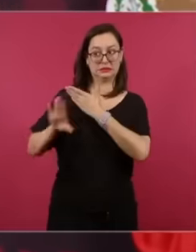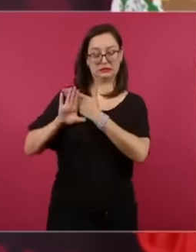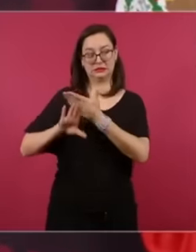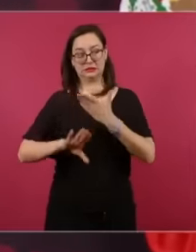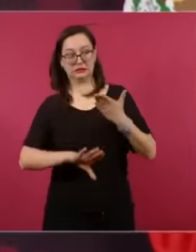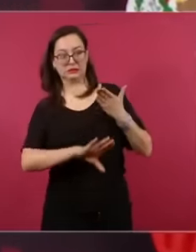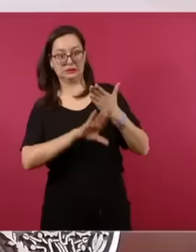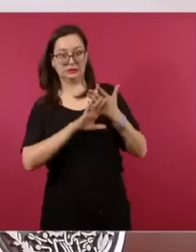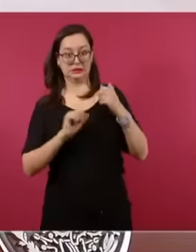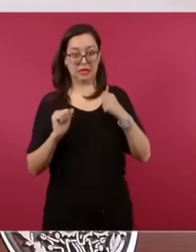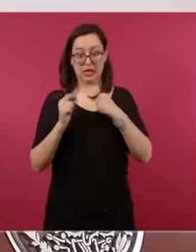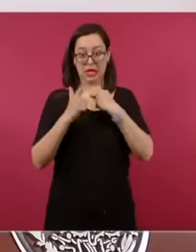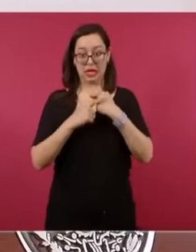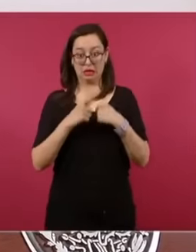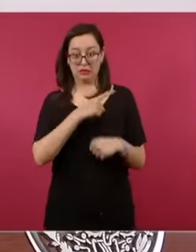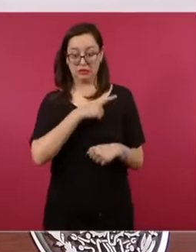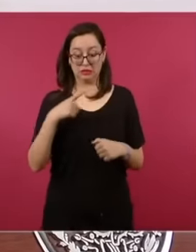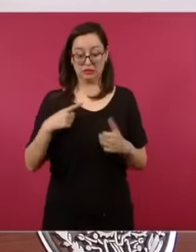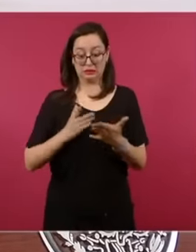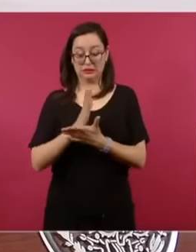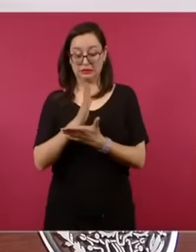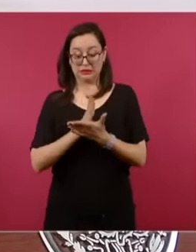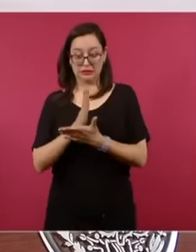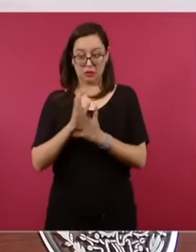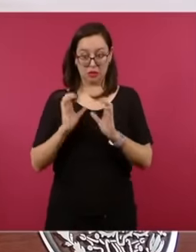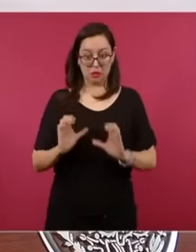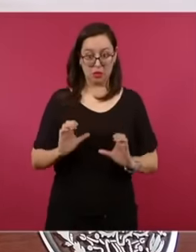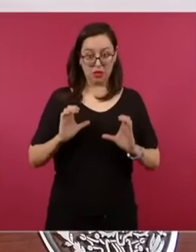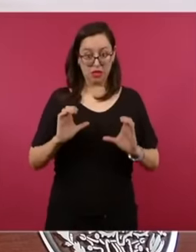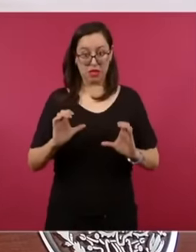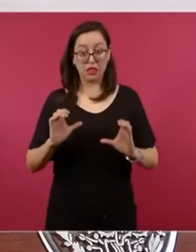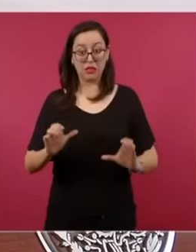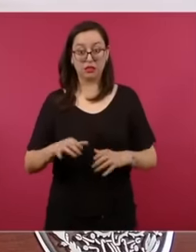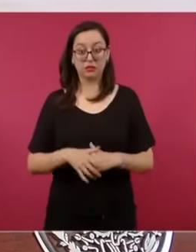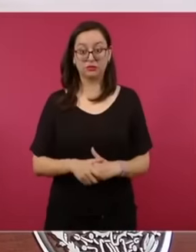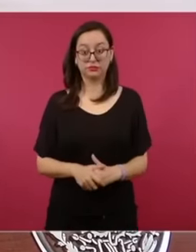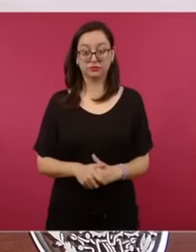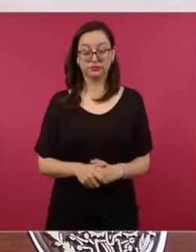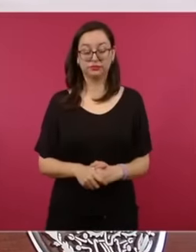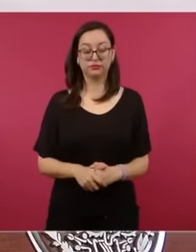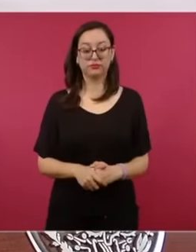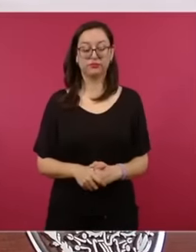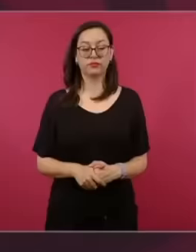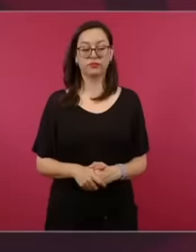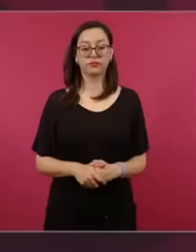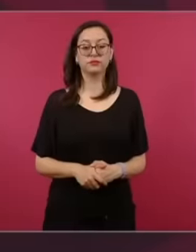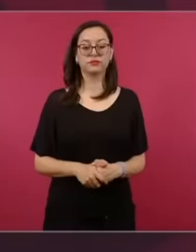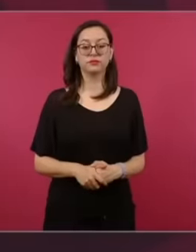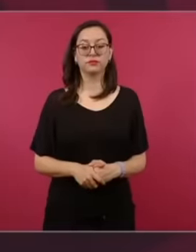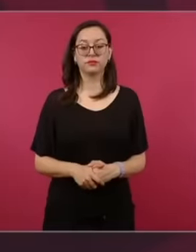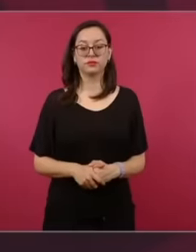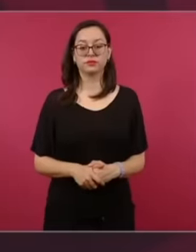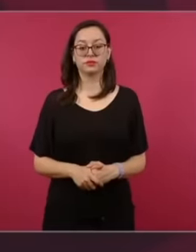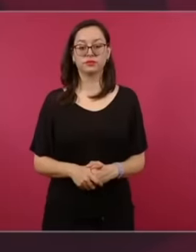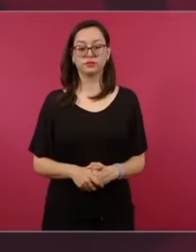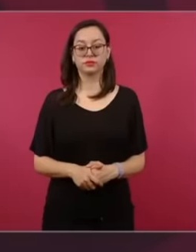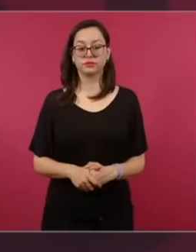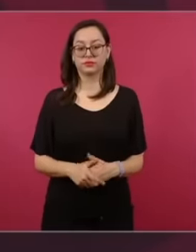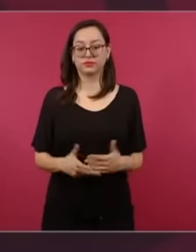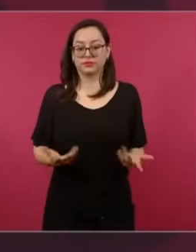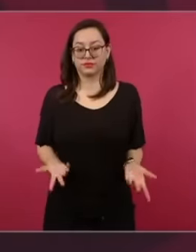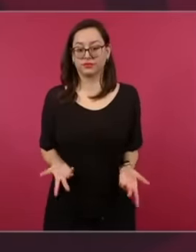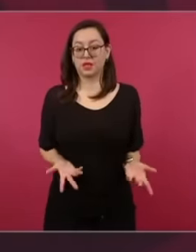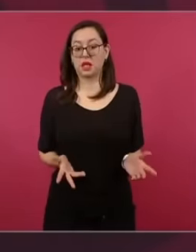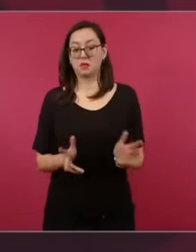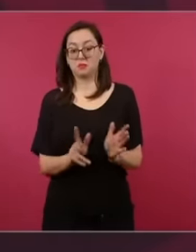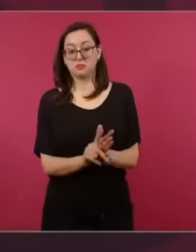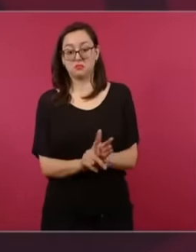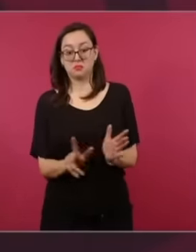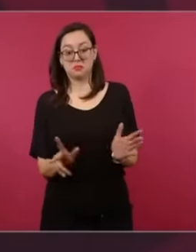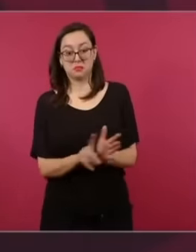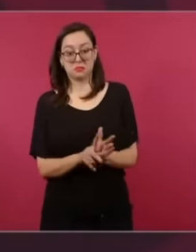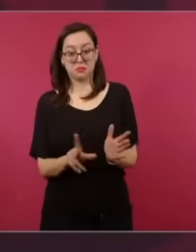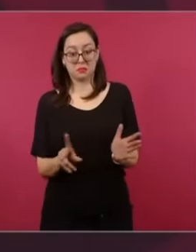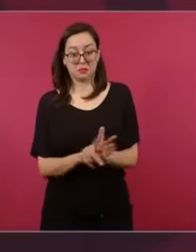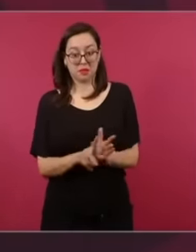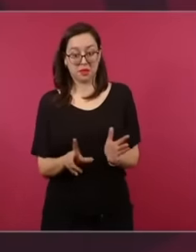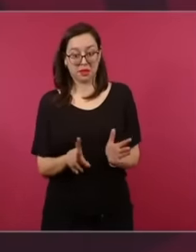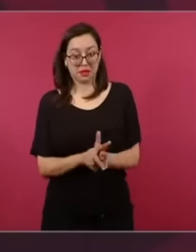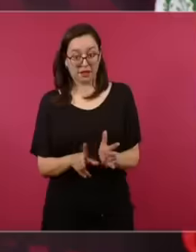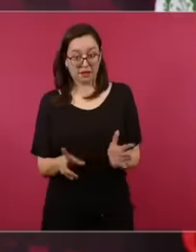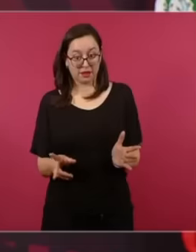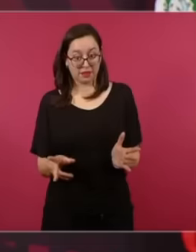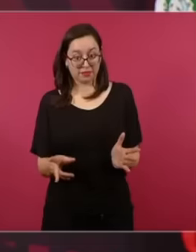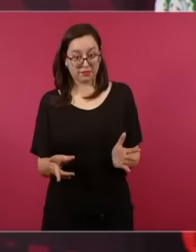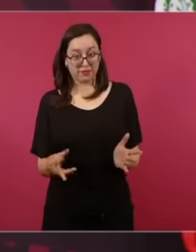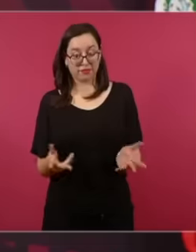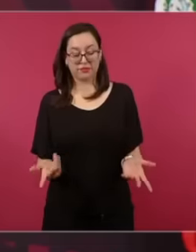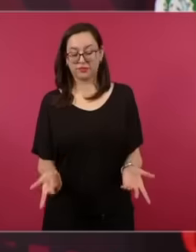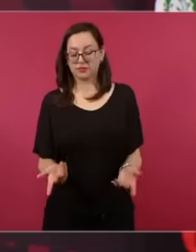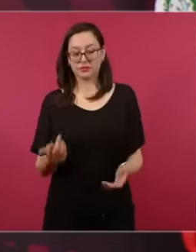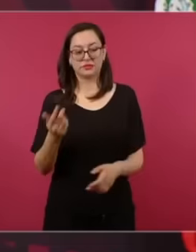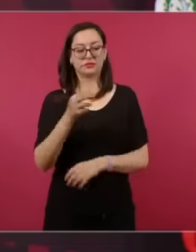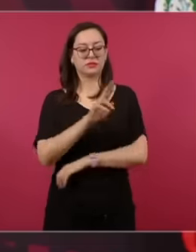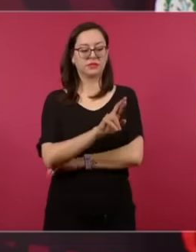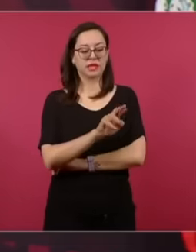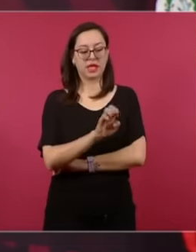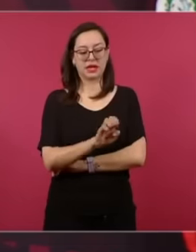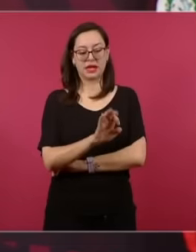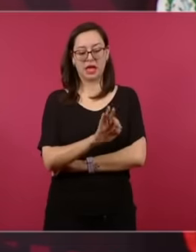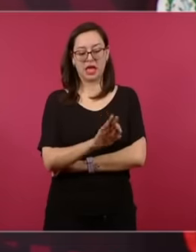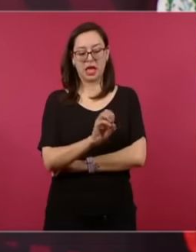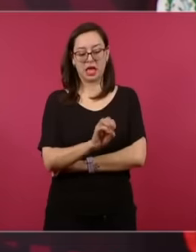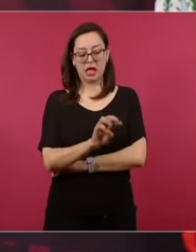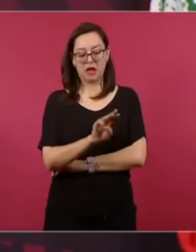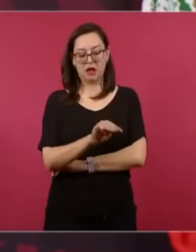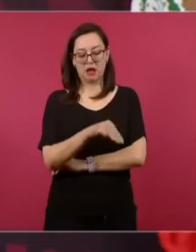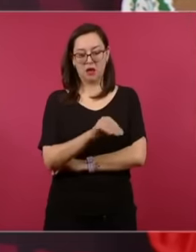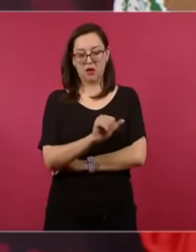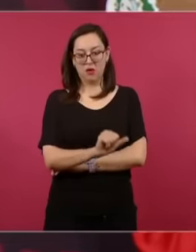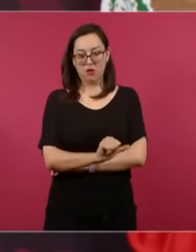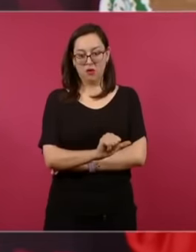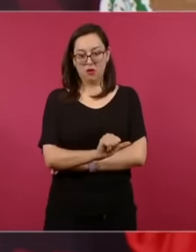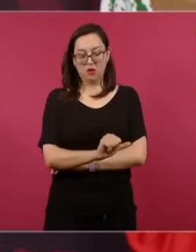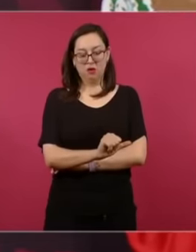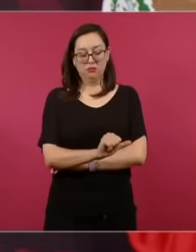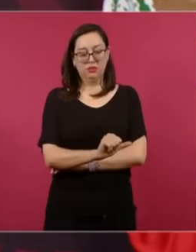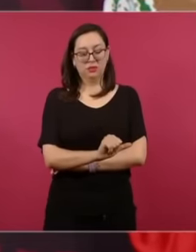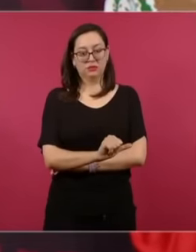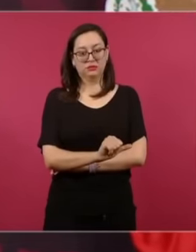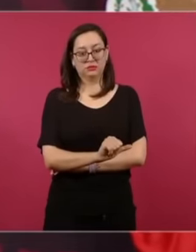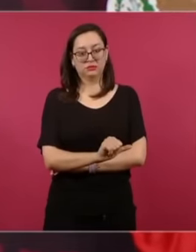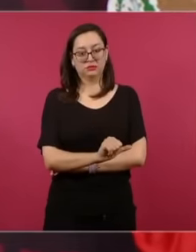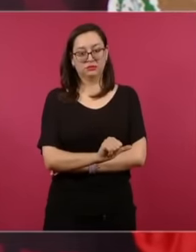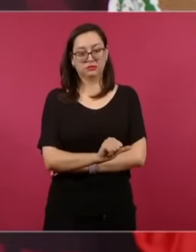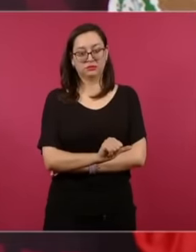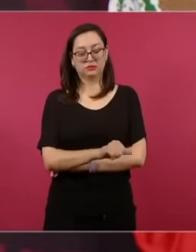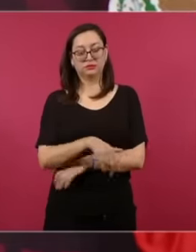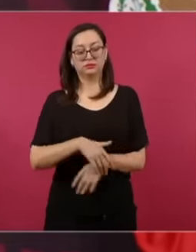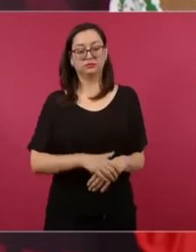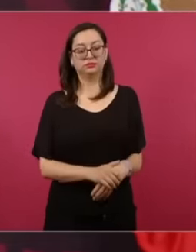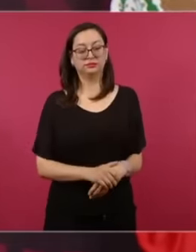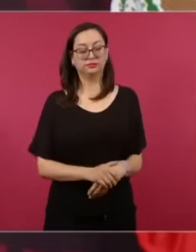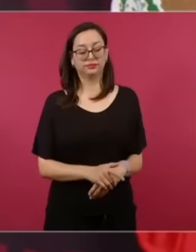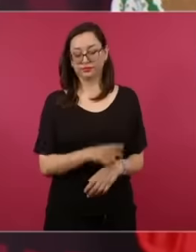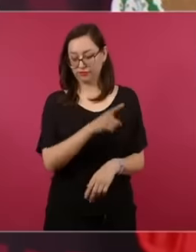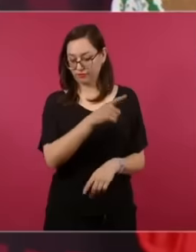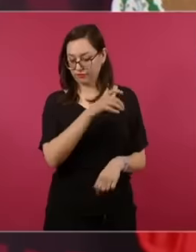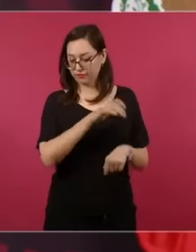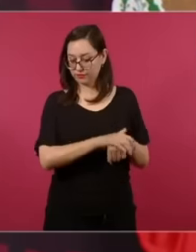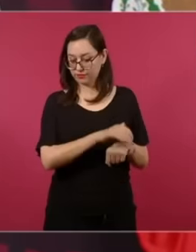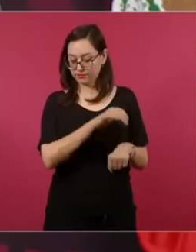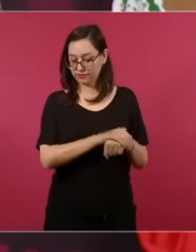loaded with eh the newspapers we always talk about the reform they even boast about it my friend this